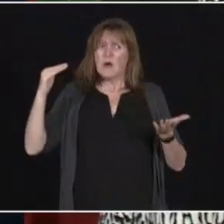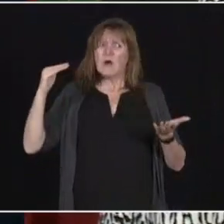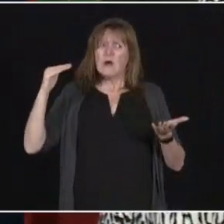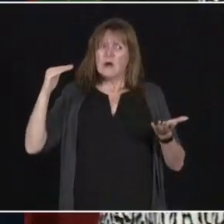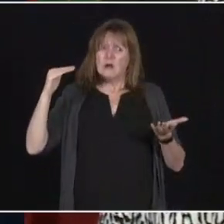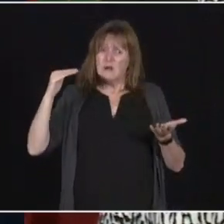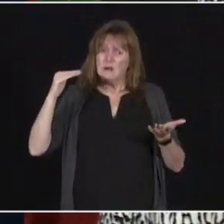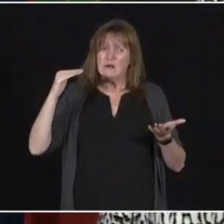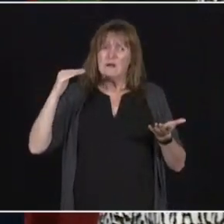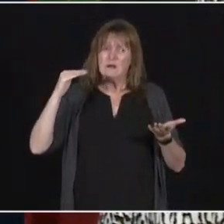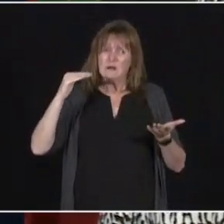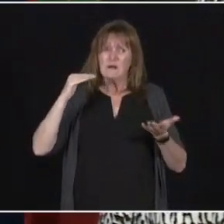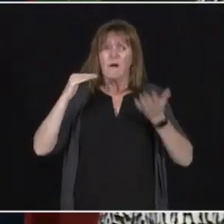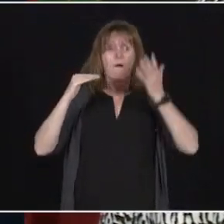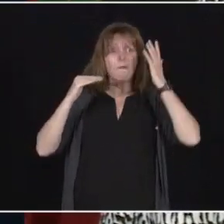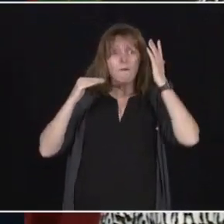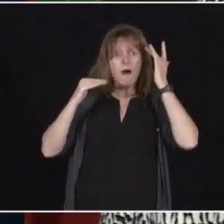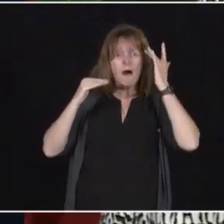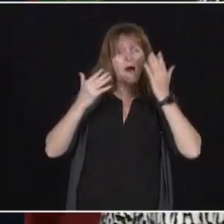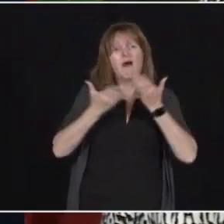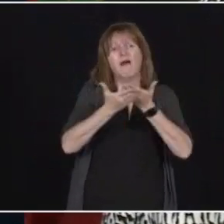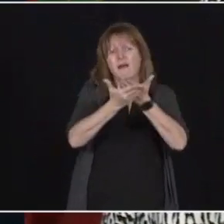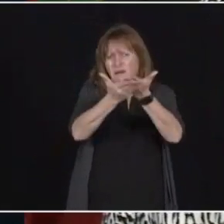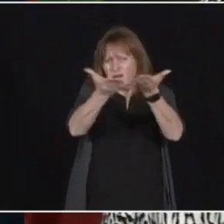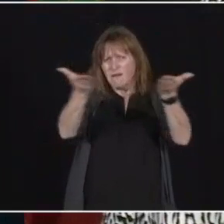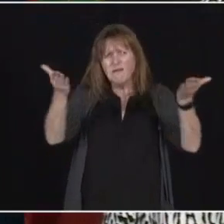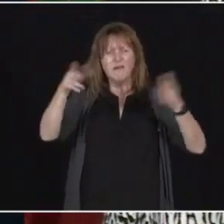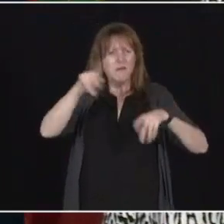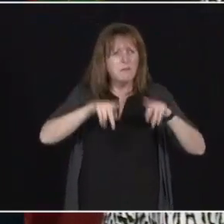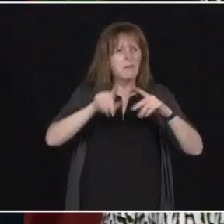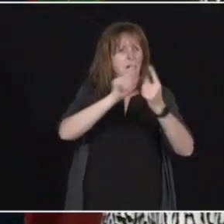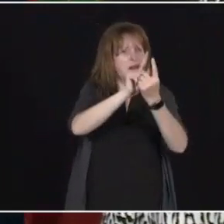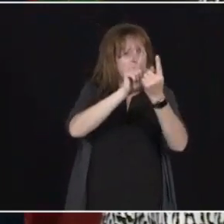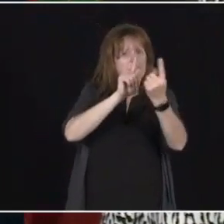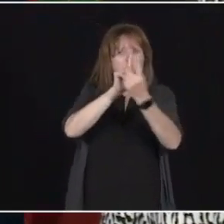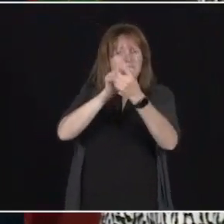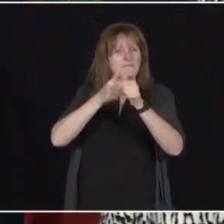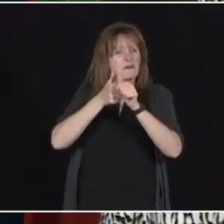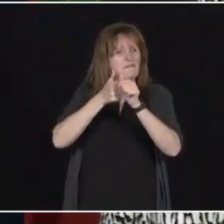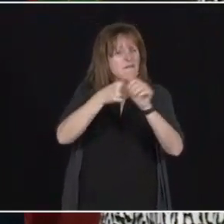We have seen the trend go down because of the support of the people. It is just unnecessary.